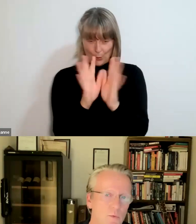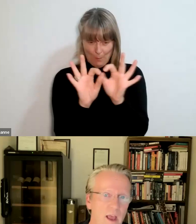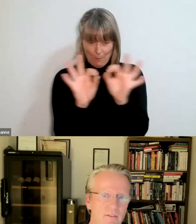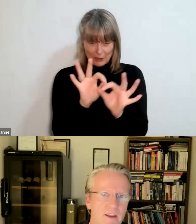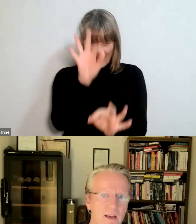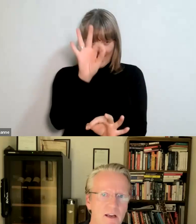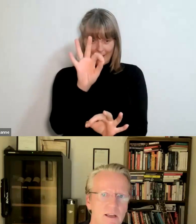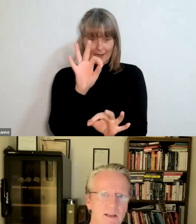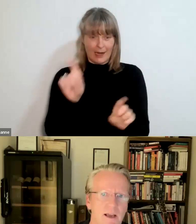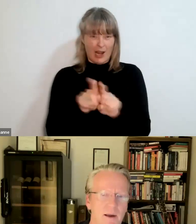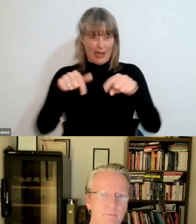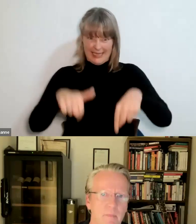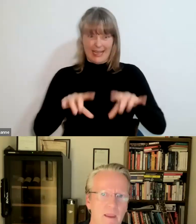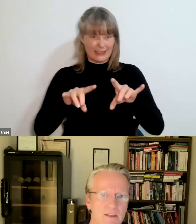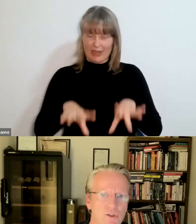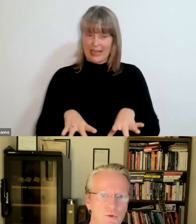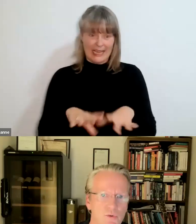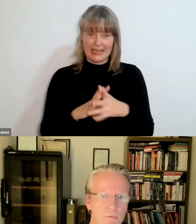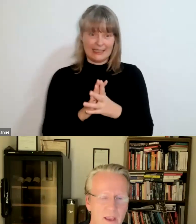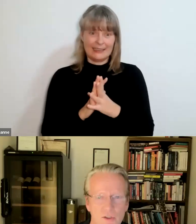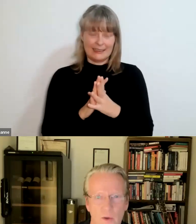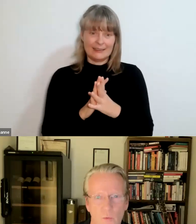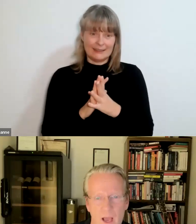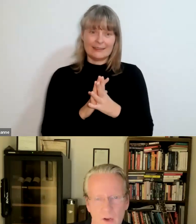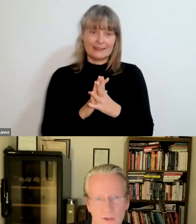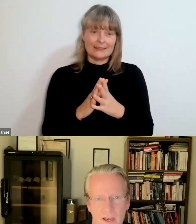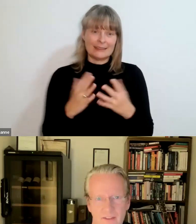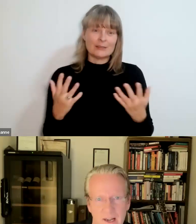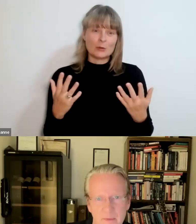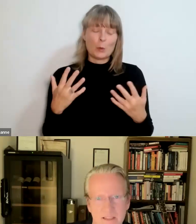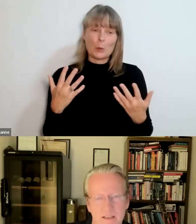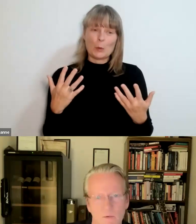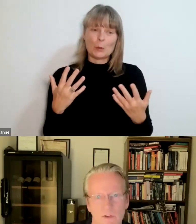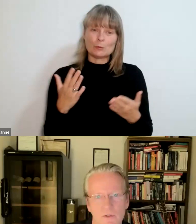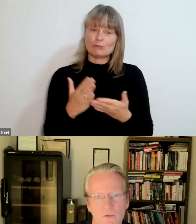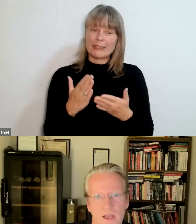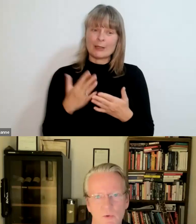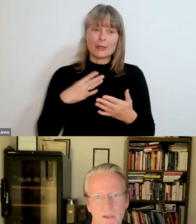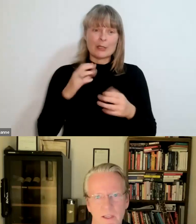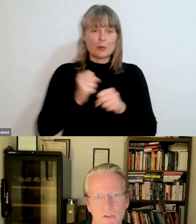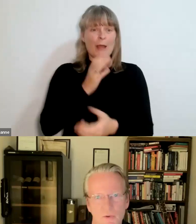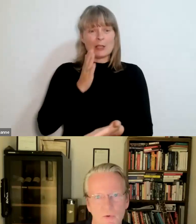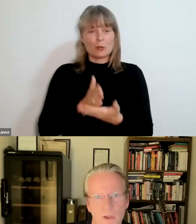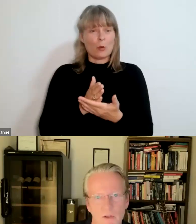In Australia the performance of the schools is determined with a fairly narrow indicator, like what we have here